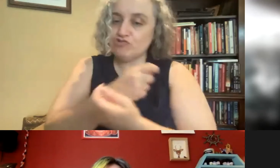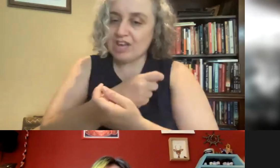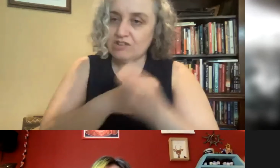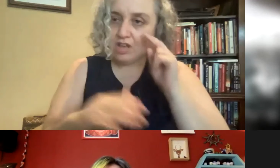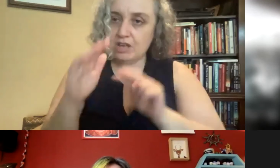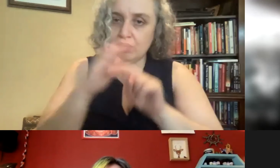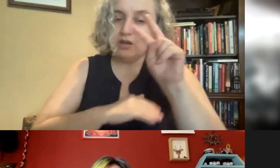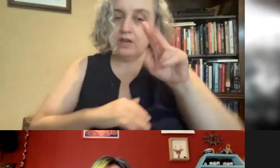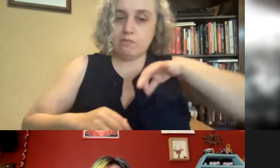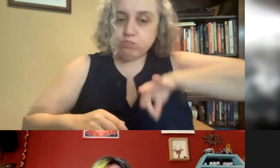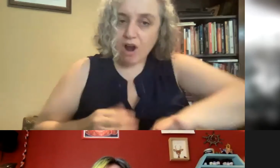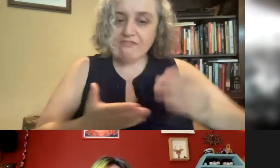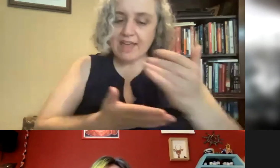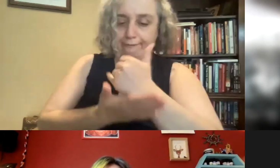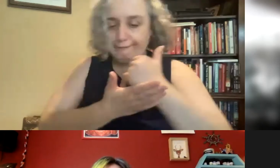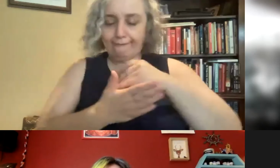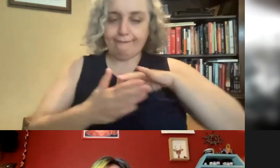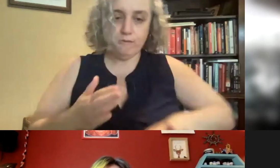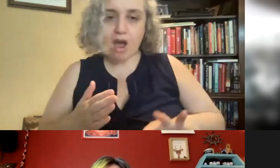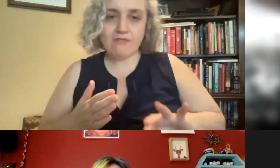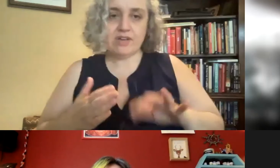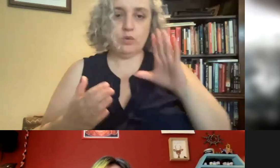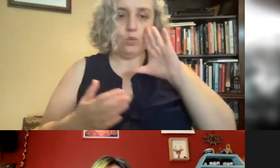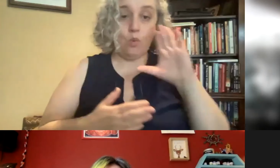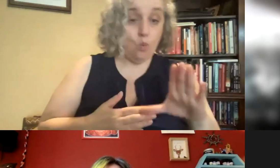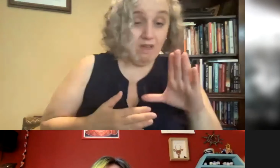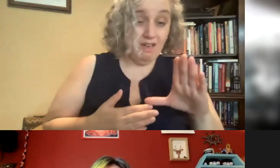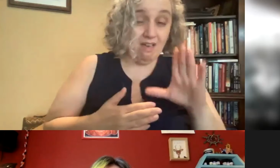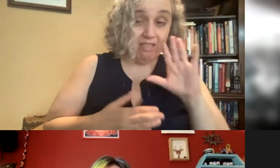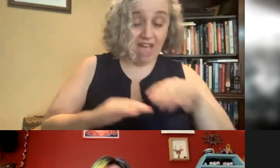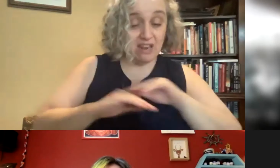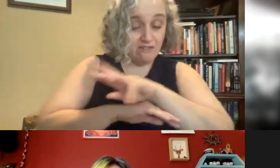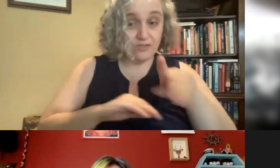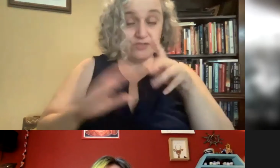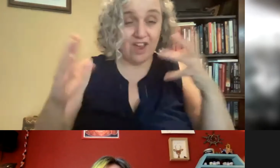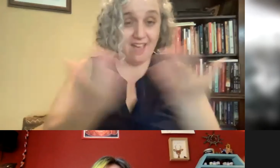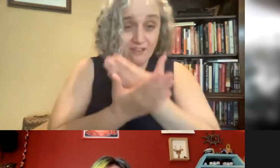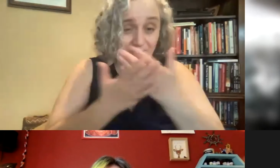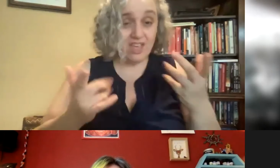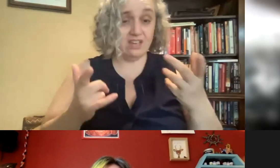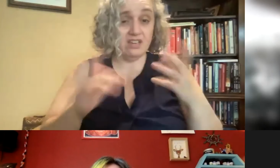will be the lever that is used for every decision?